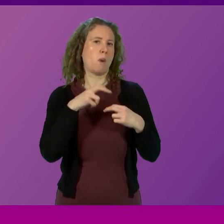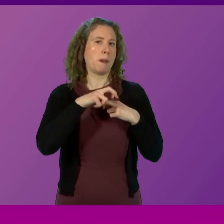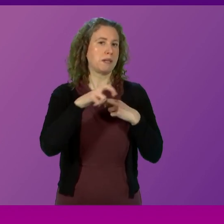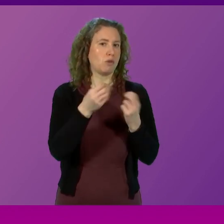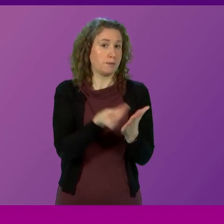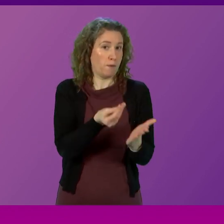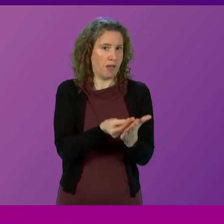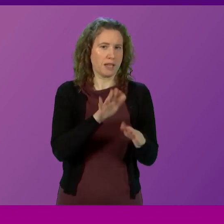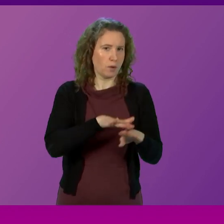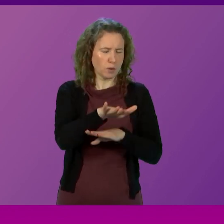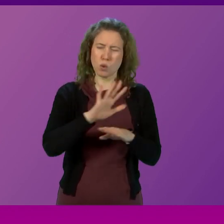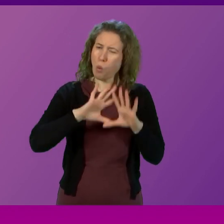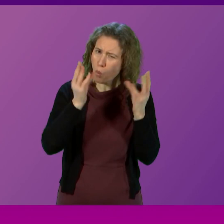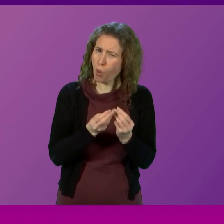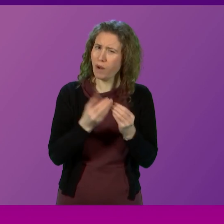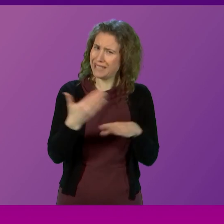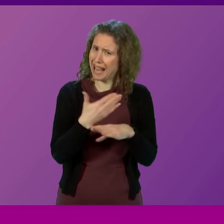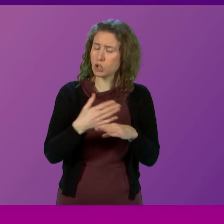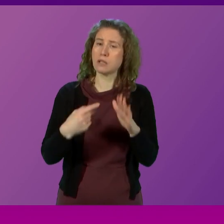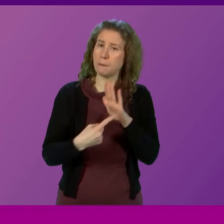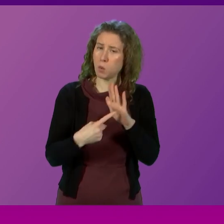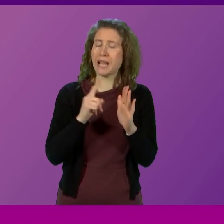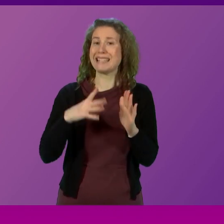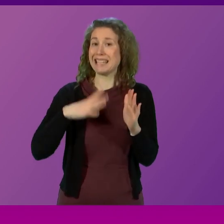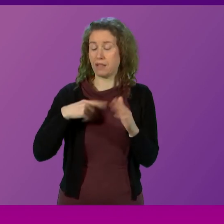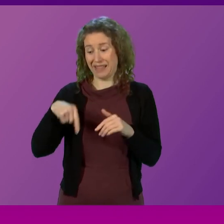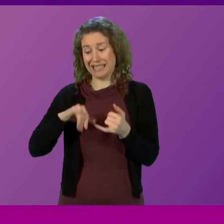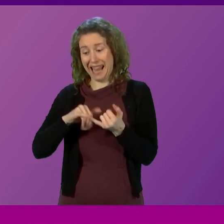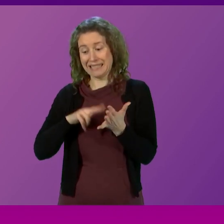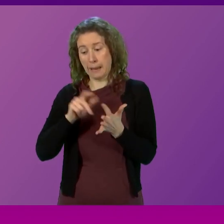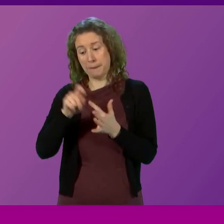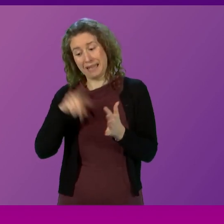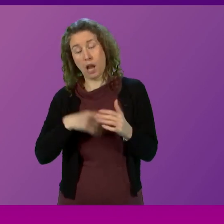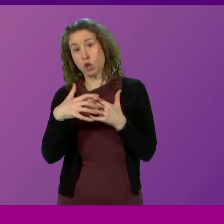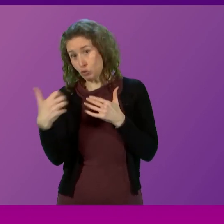those actions are important and necessary, and the SNP-Green Government will continue to take them.